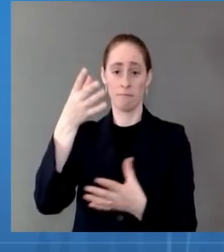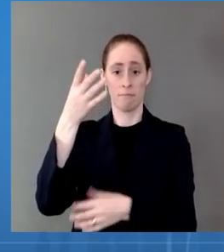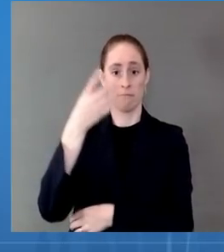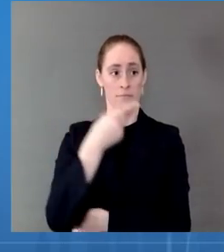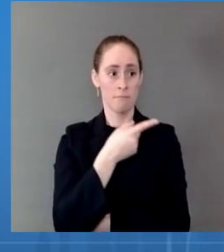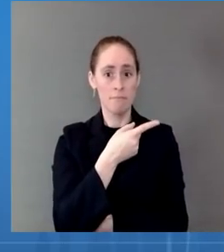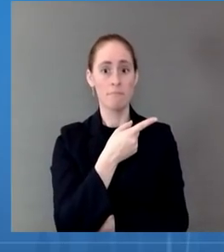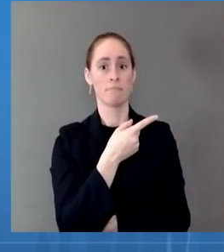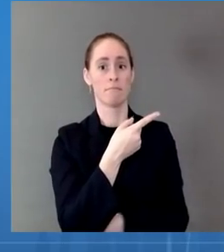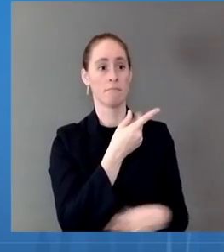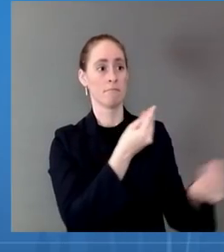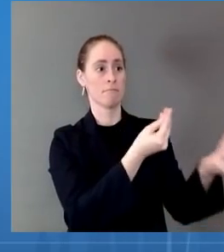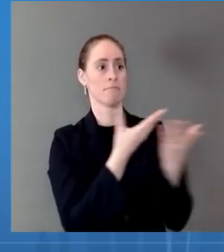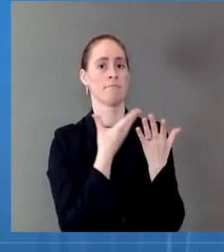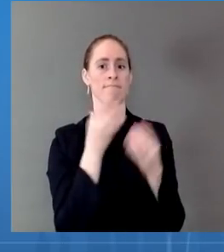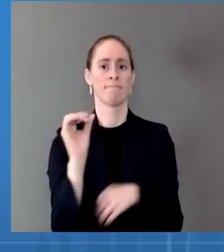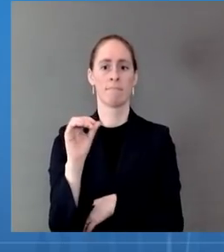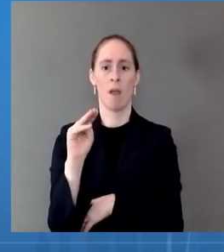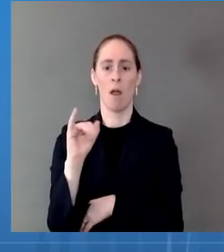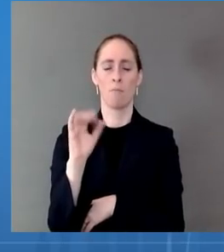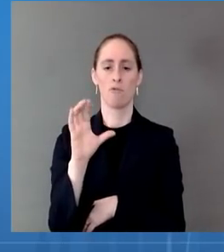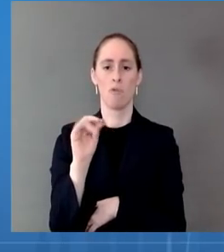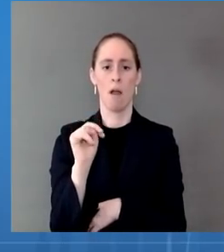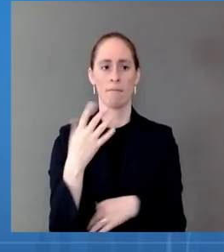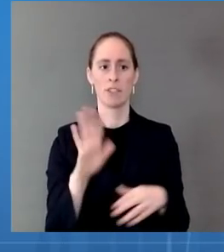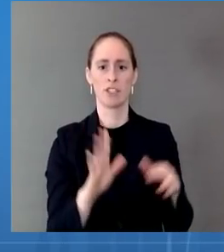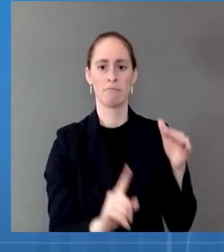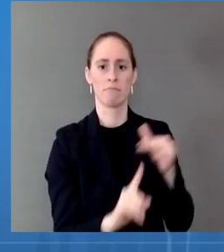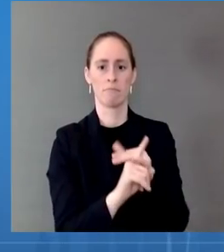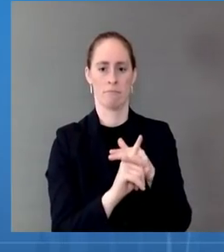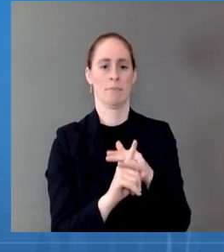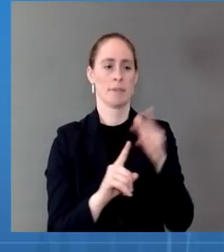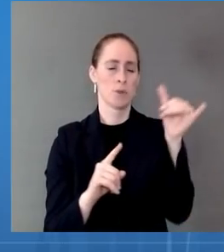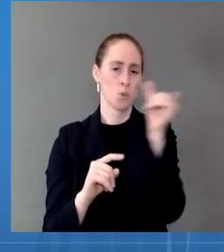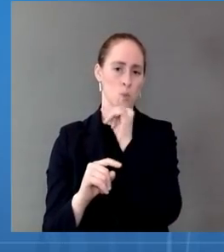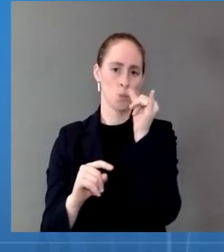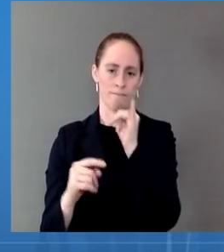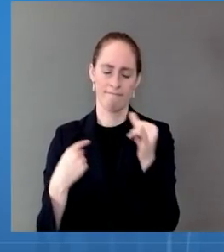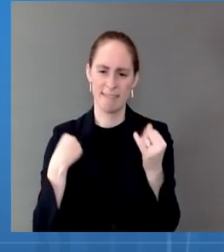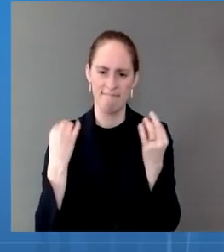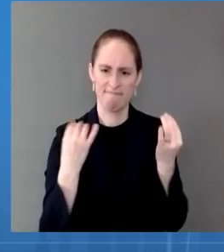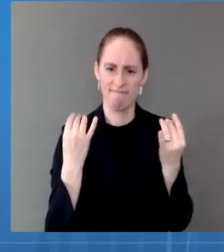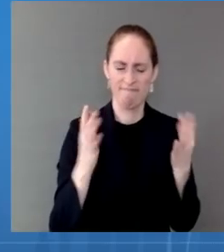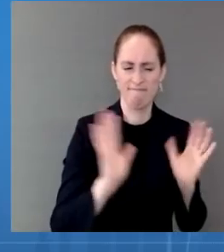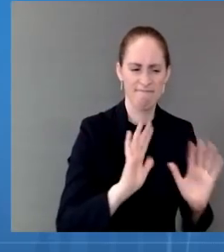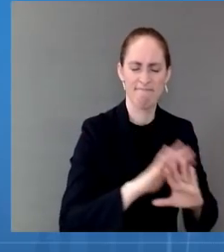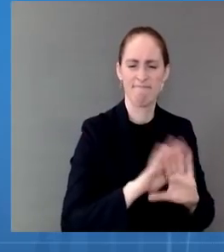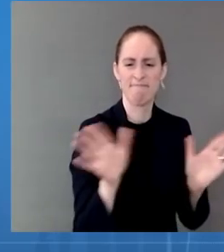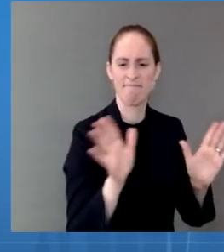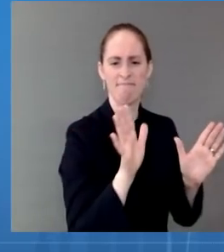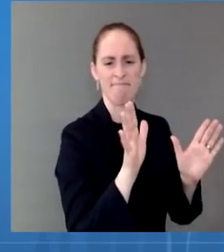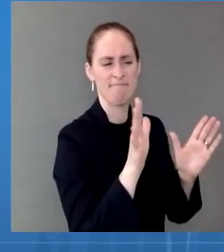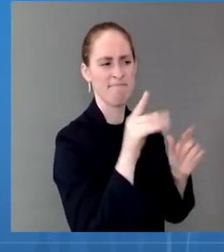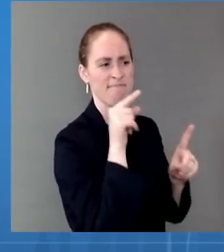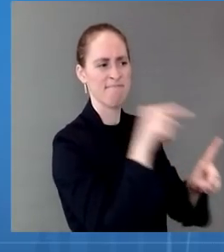The travel from South Africa and the surrounding countries. This is something that we did not take lightly,